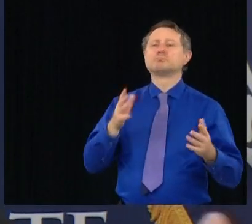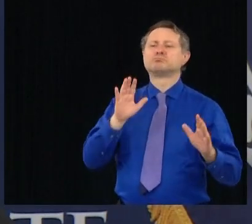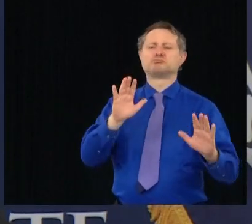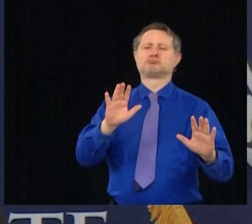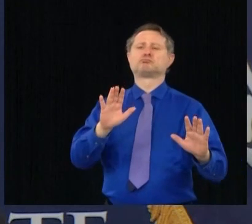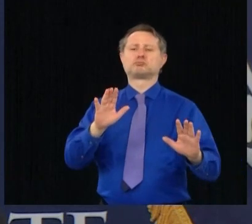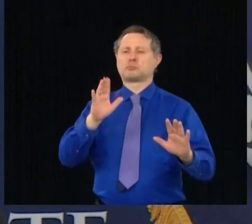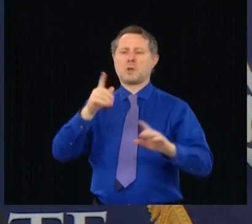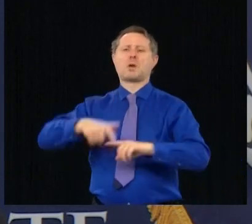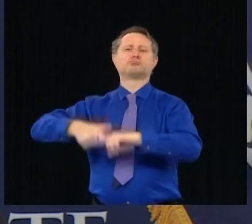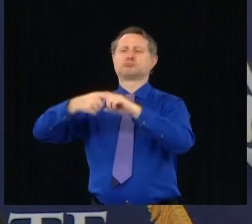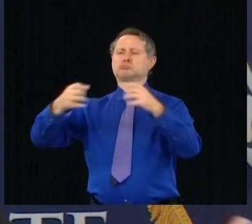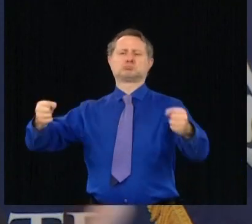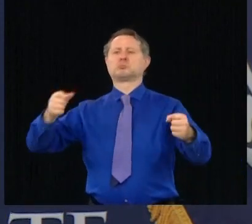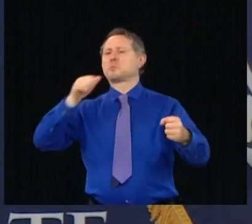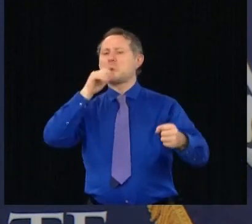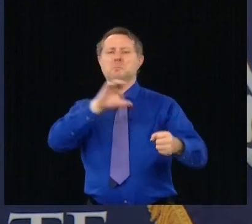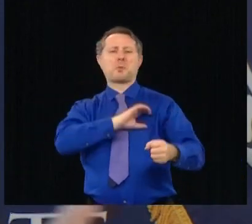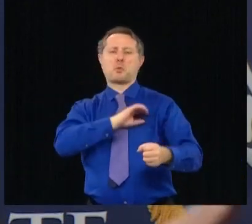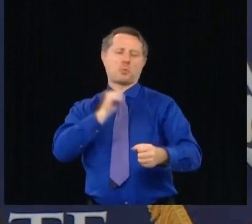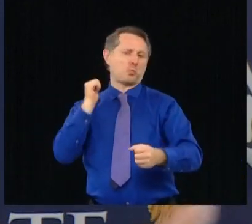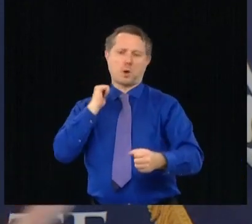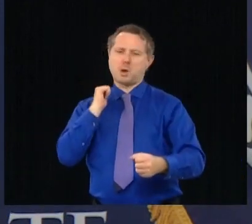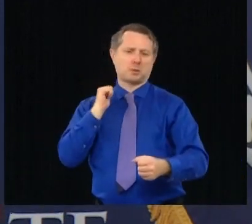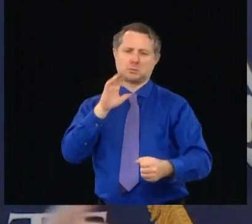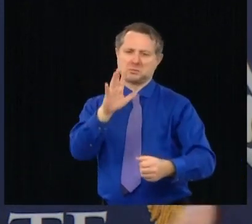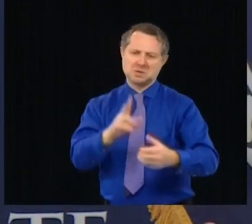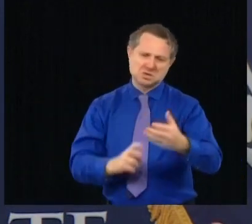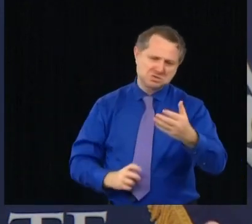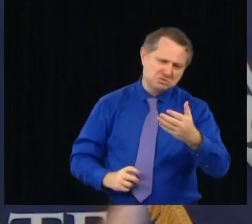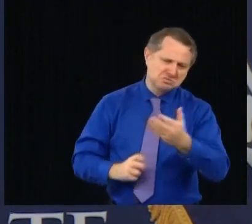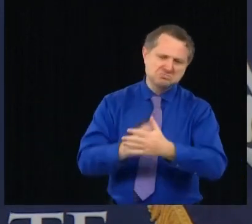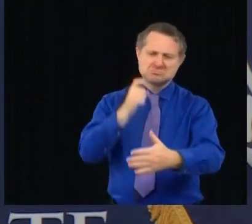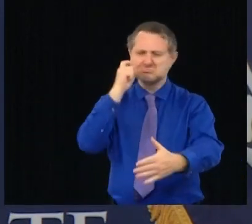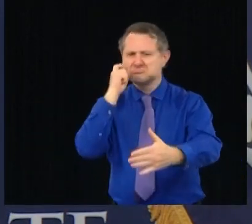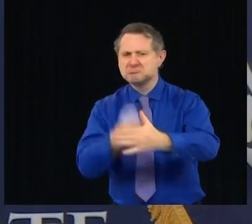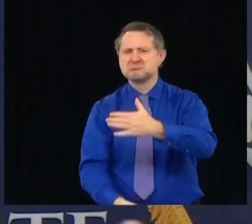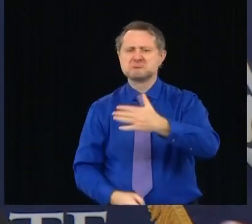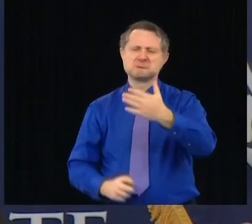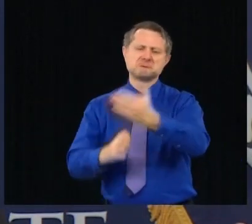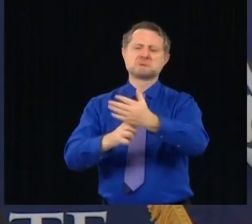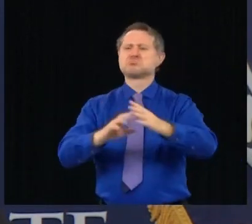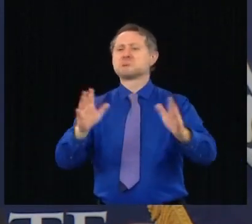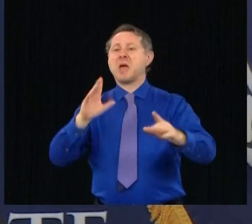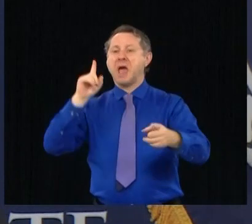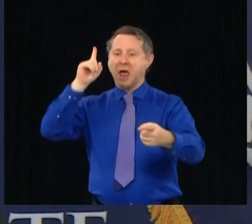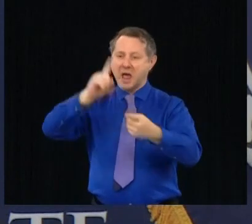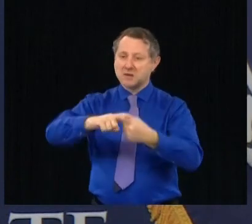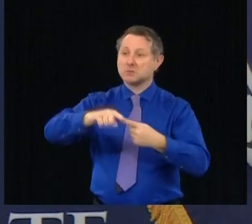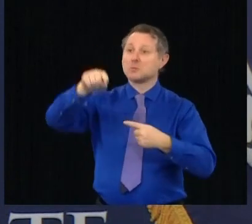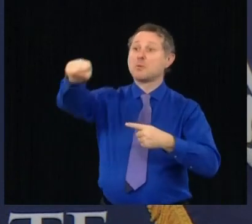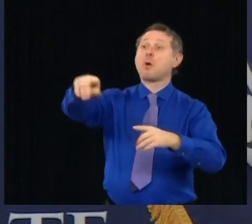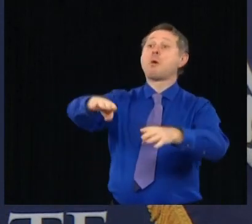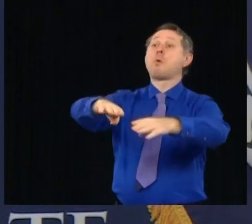EXPIRES AND YOU HAD TO GO INTO